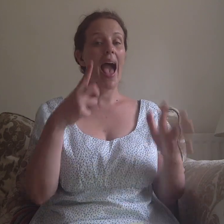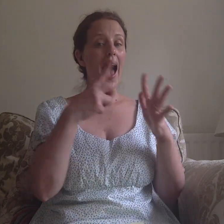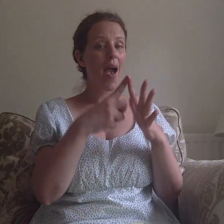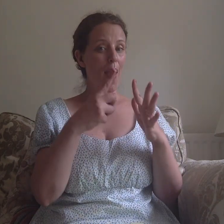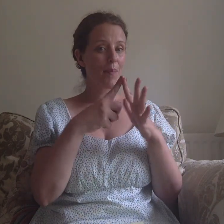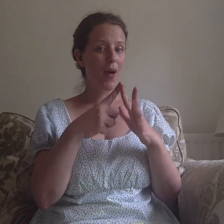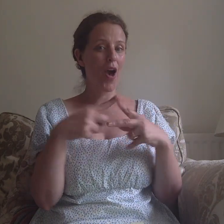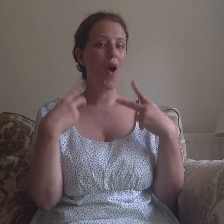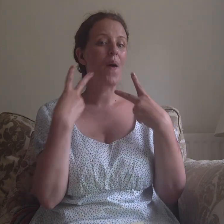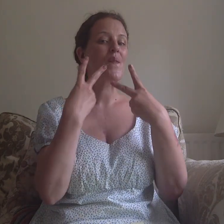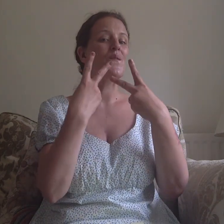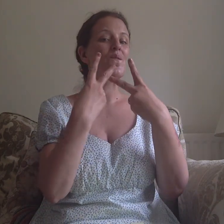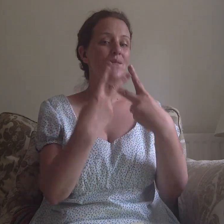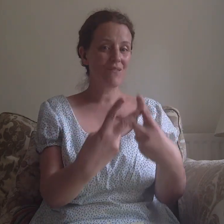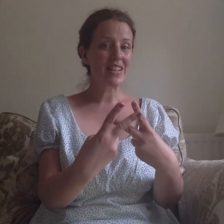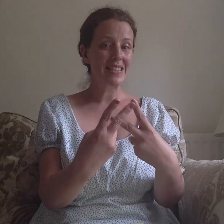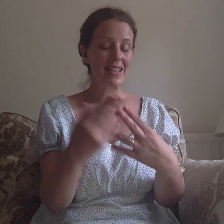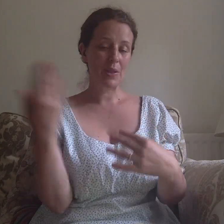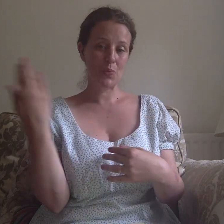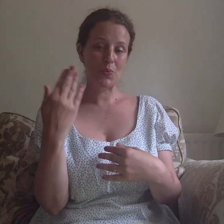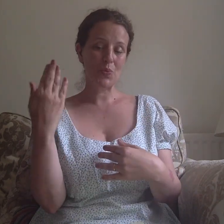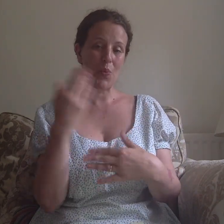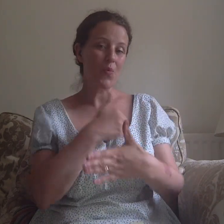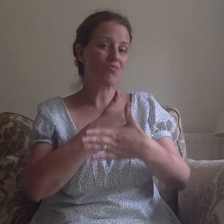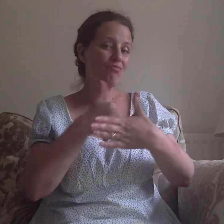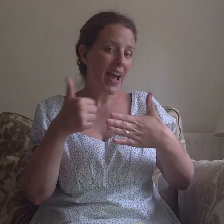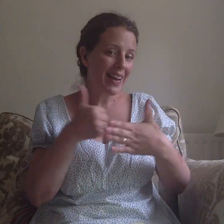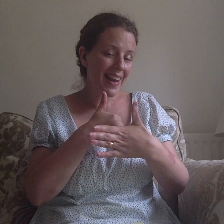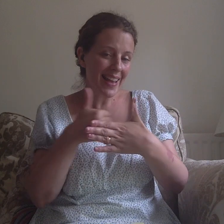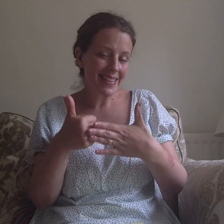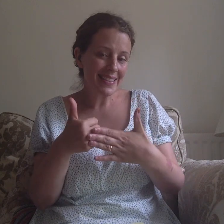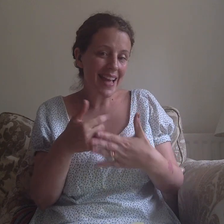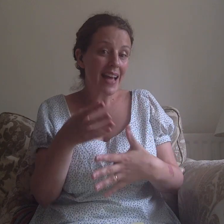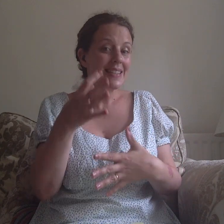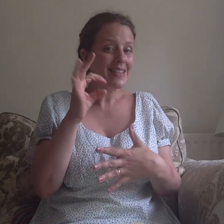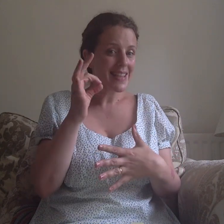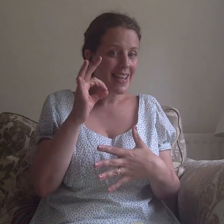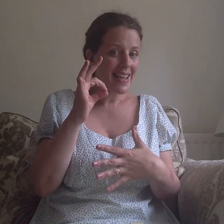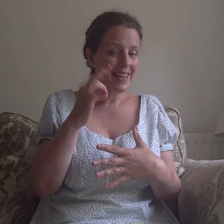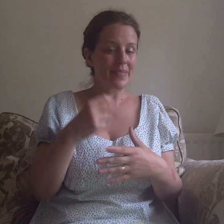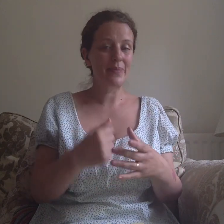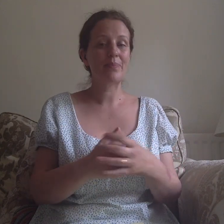Emma would visit regularly for tea.